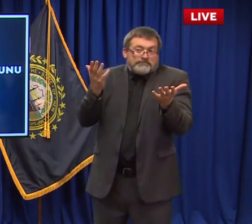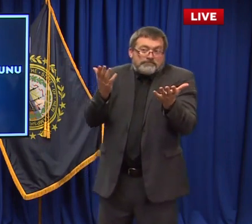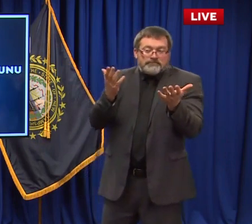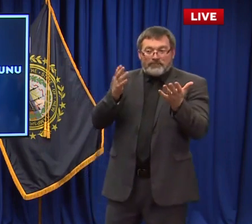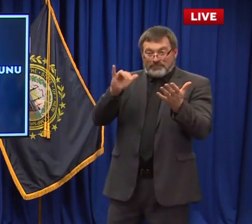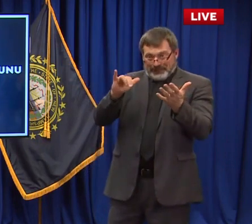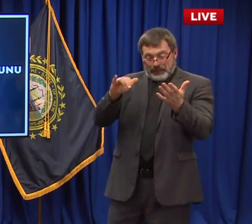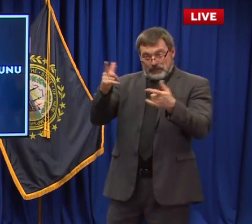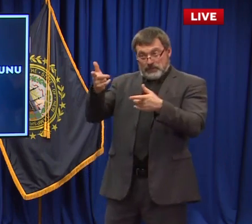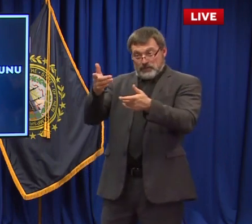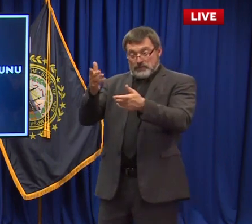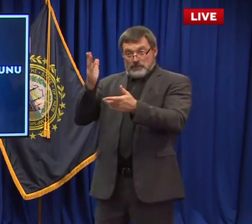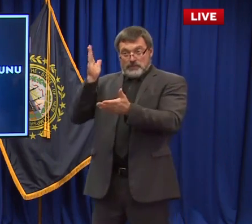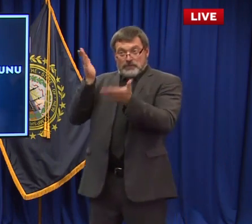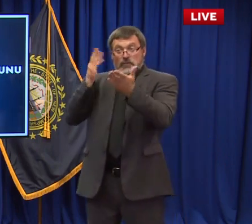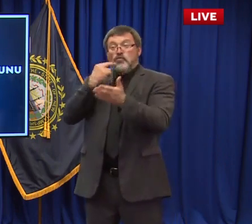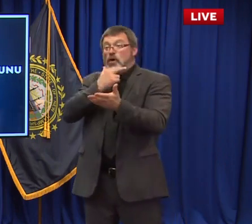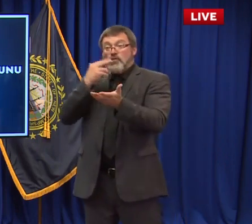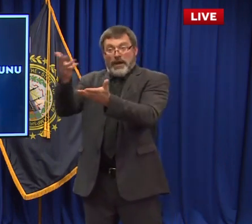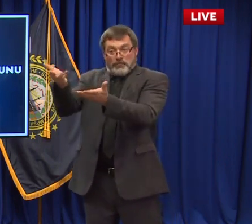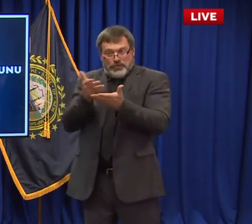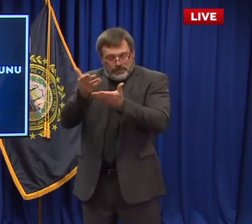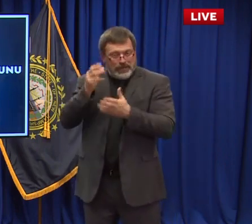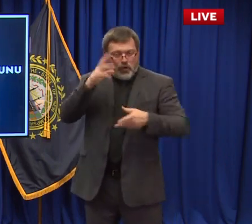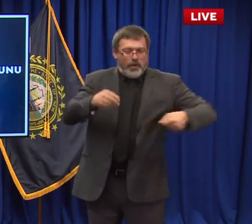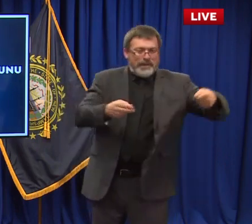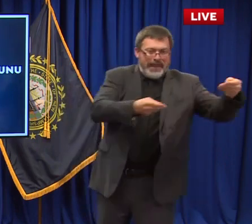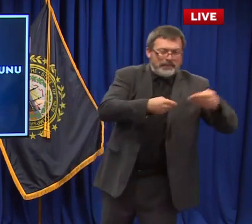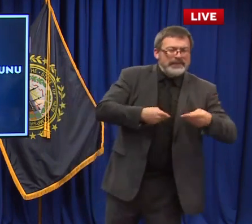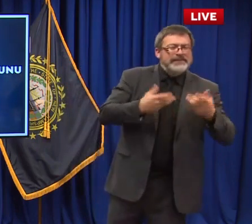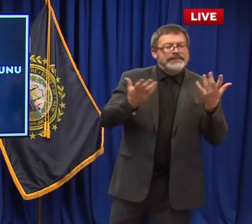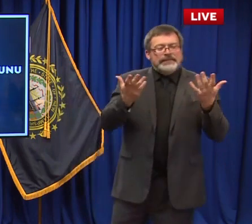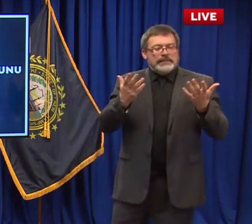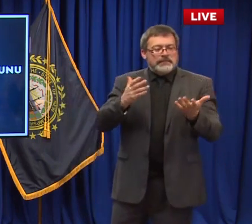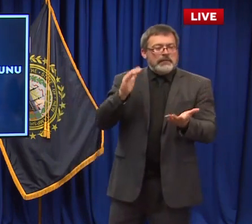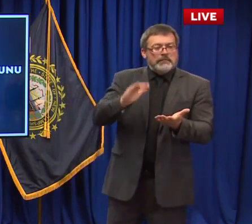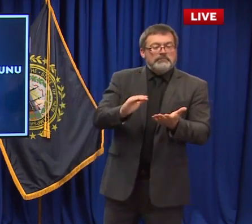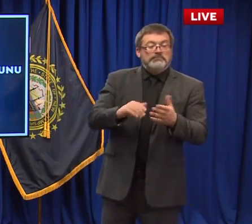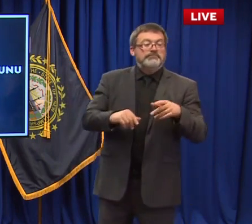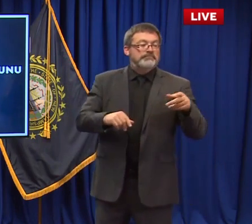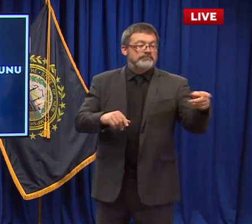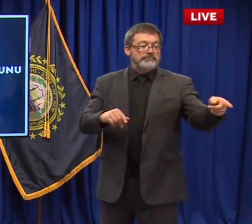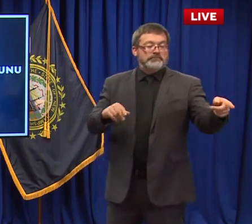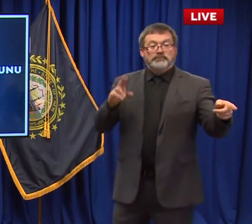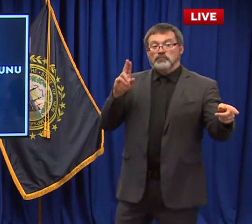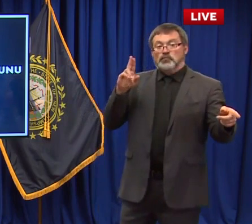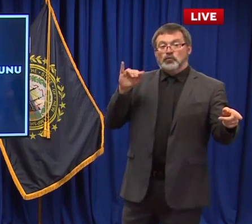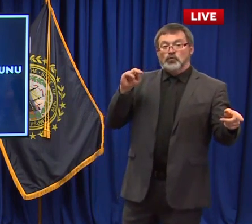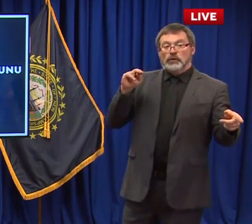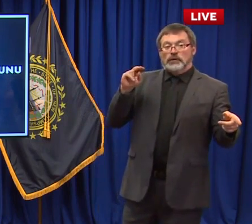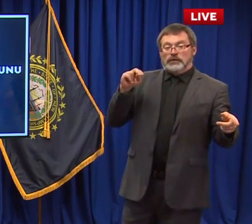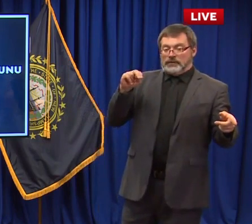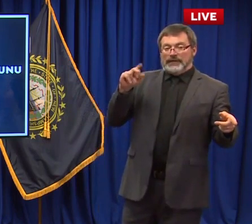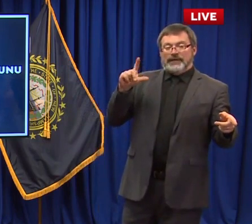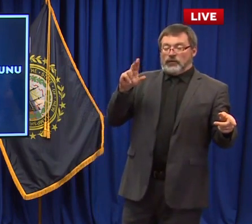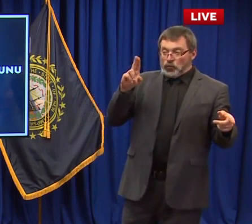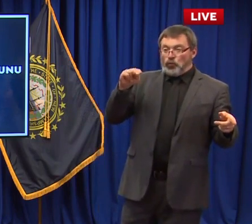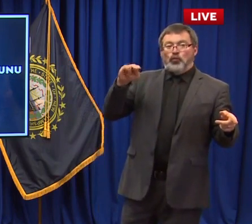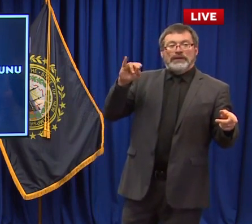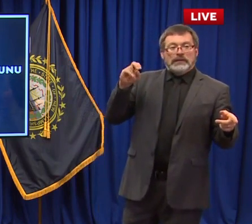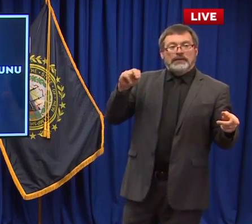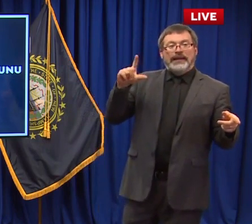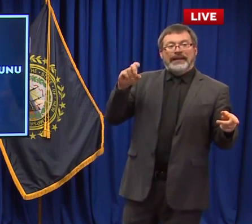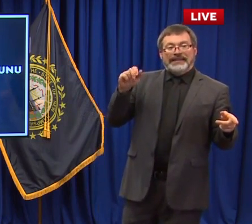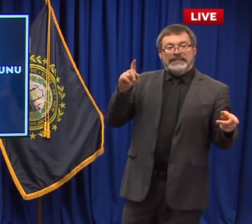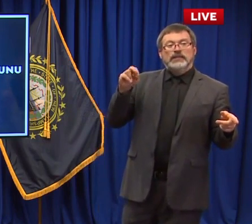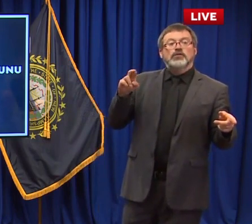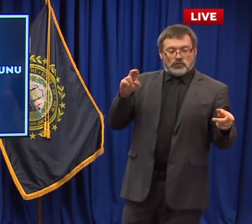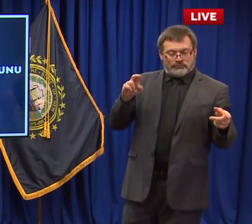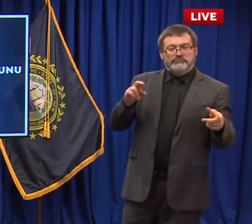WHETHER IT IS A SERVER PASSING IT TO YOU OR SOMETHING IN A GROCERY STORE, THERE IS A RISK, TO BE SURE.